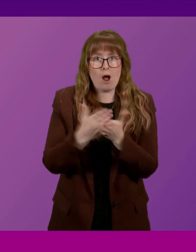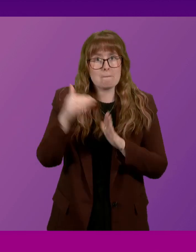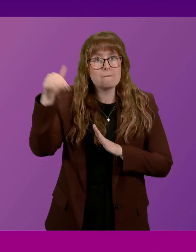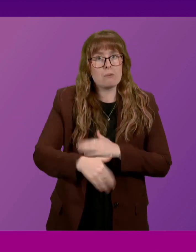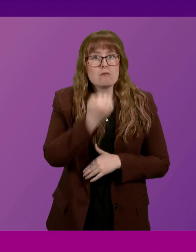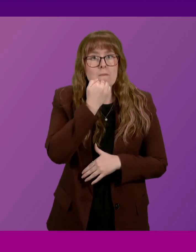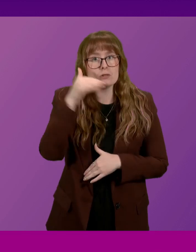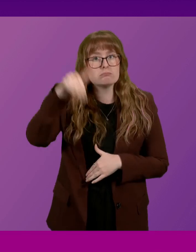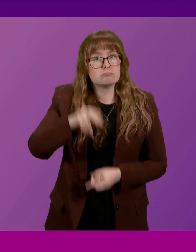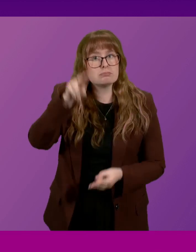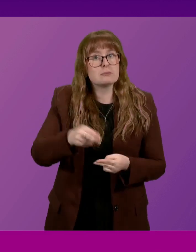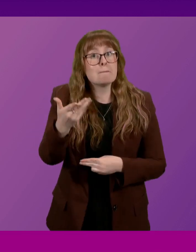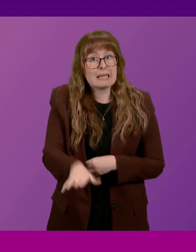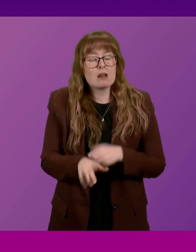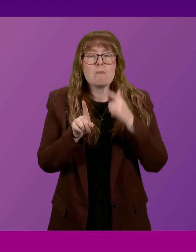However, I come back to what I said in my first answer.